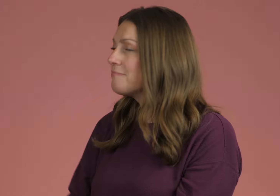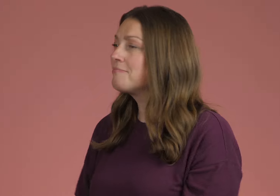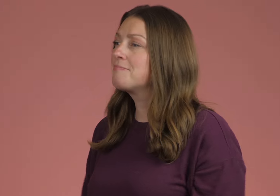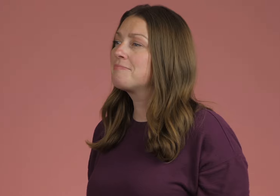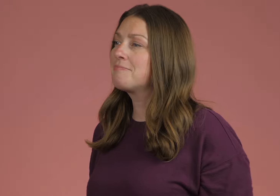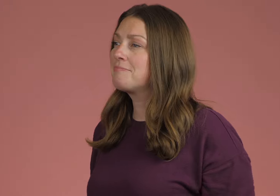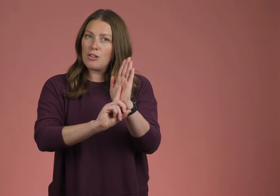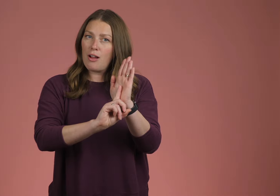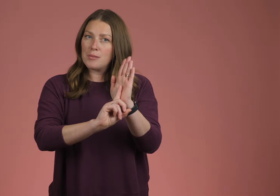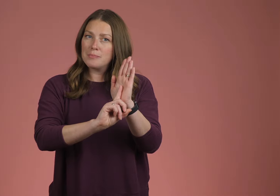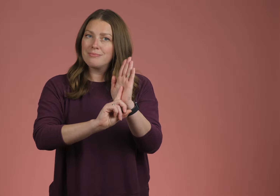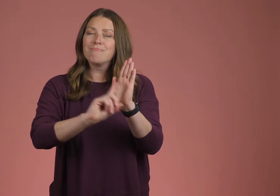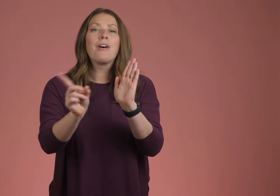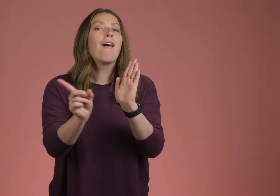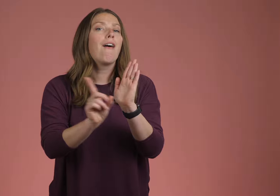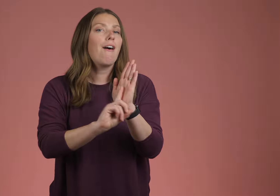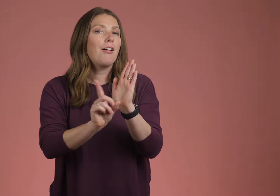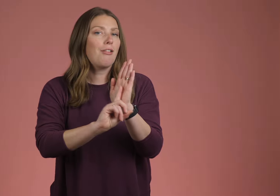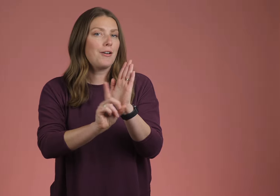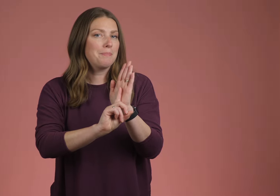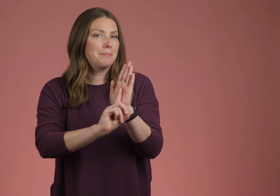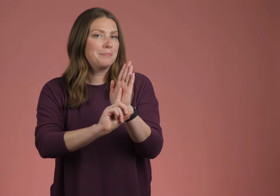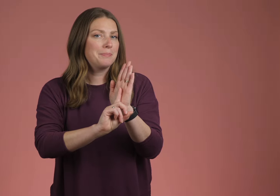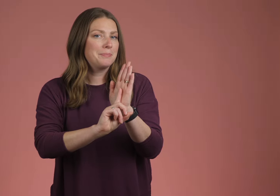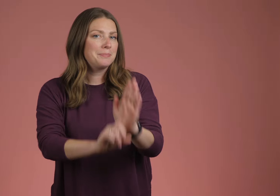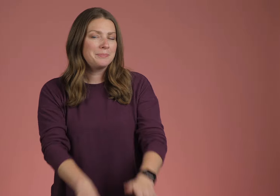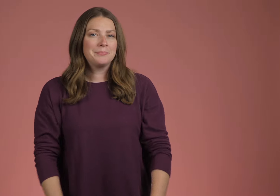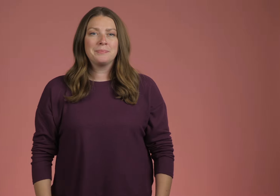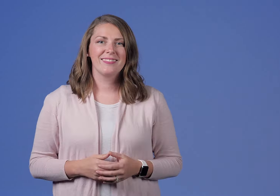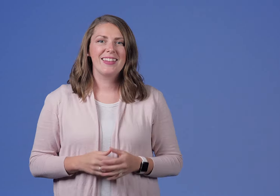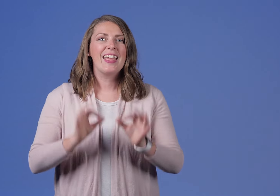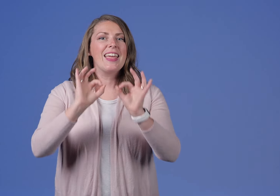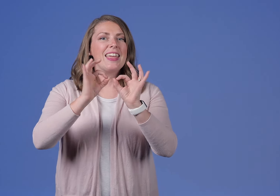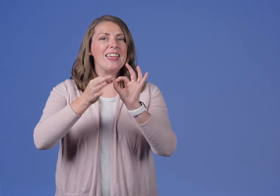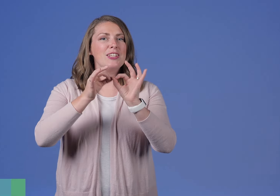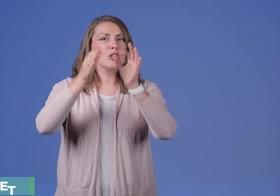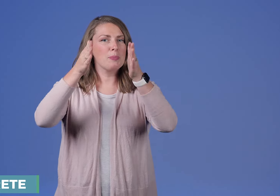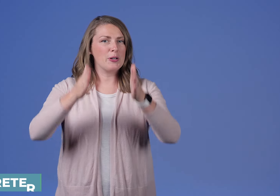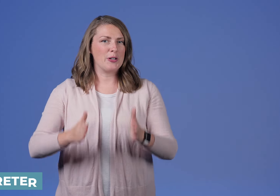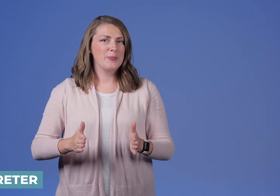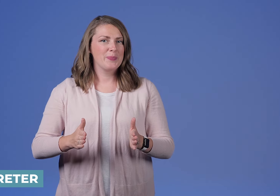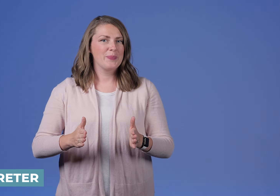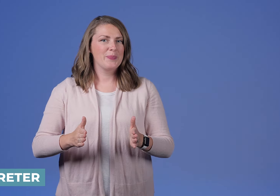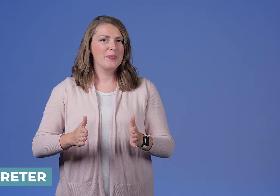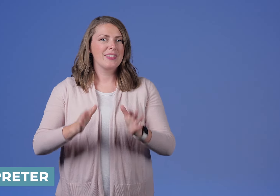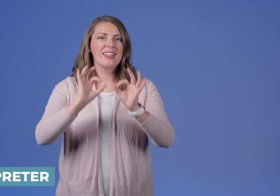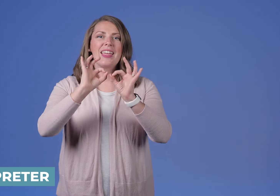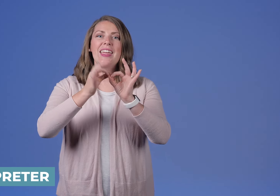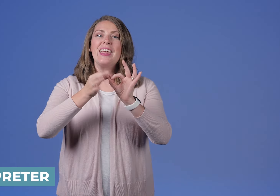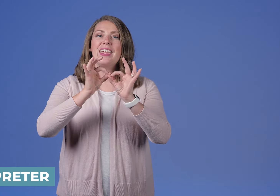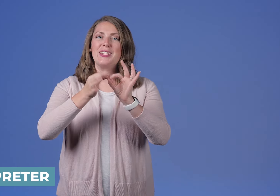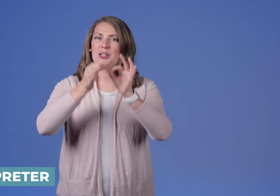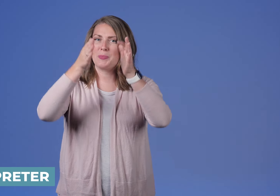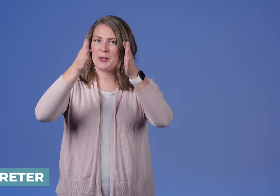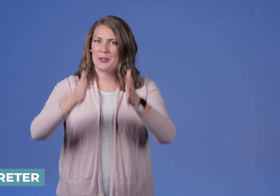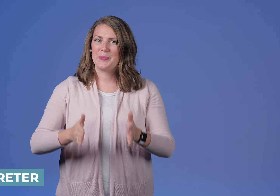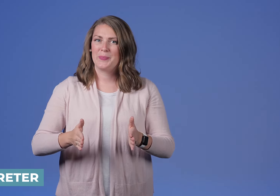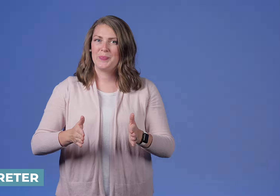like an alarm. Alarm. Interpreter.